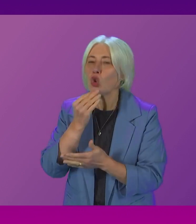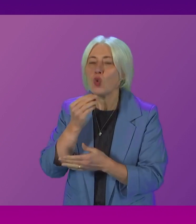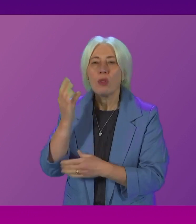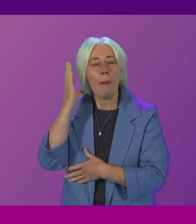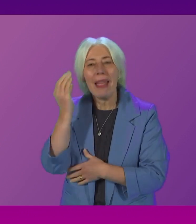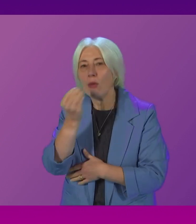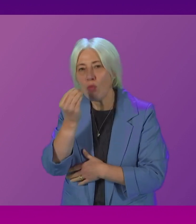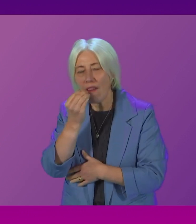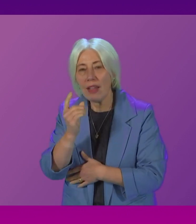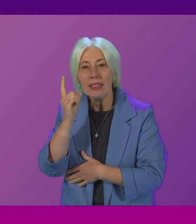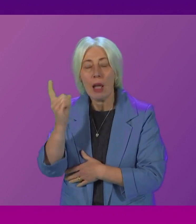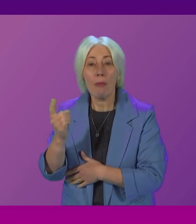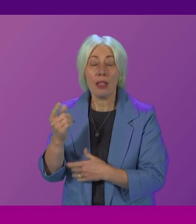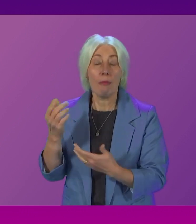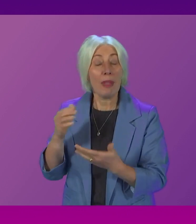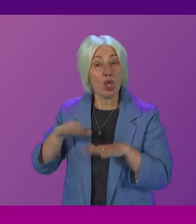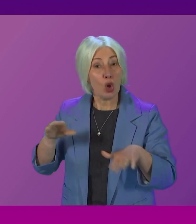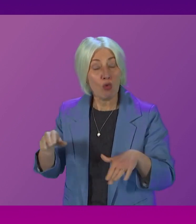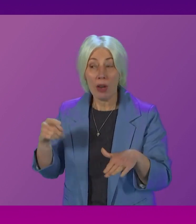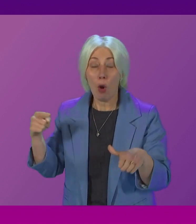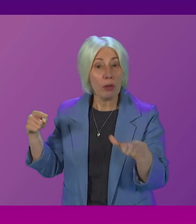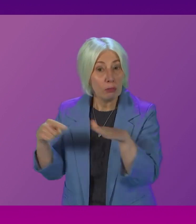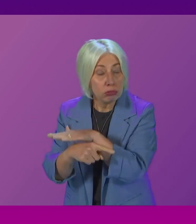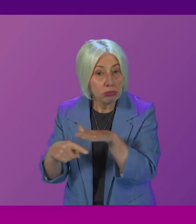lone children who may be seeking asylum and who are in the care of Scottish local authorities,